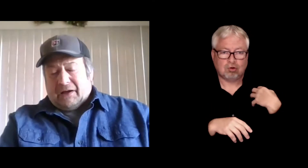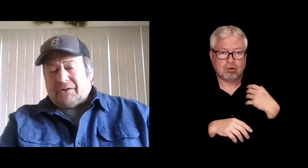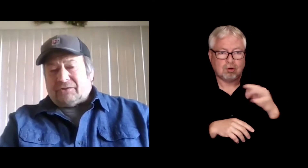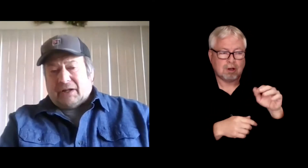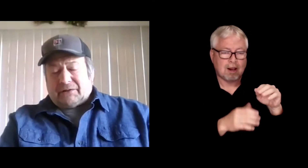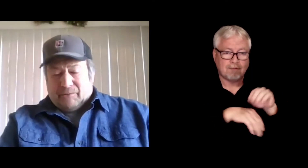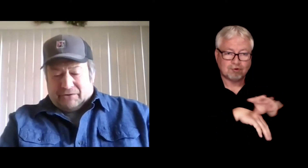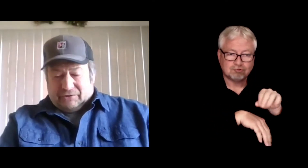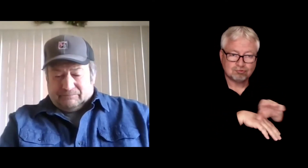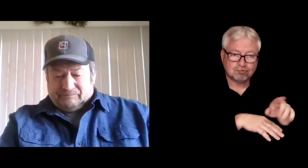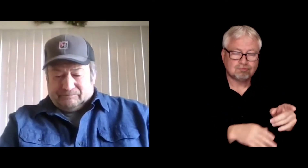and the state Commission.